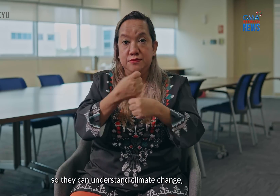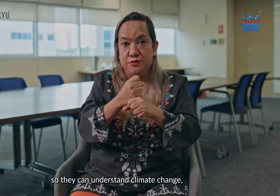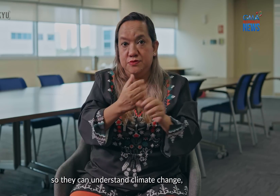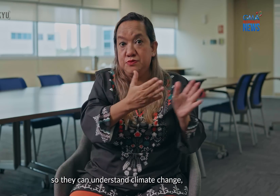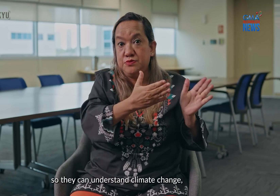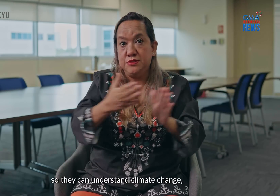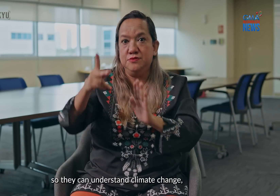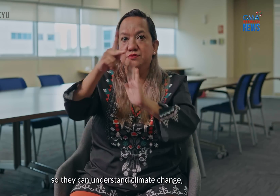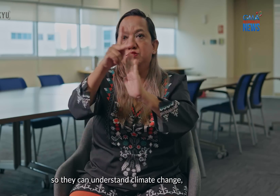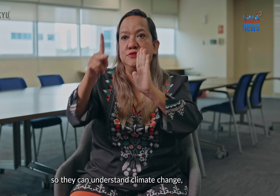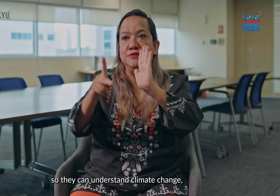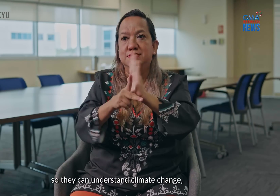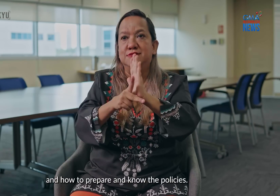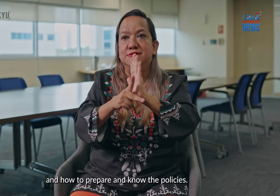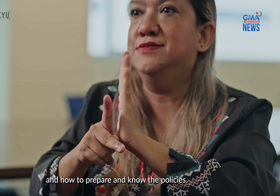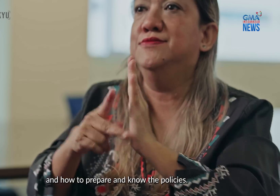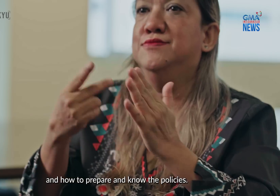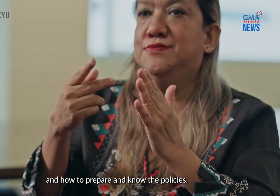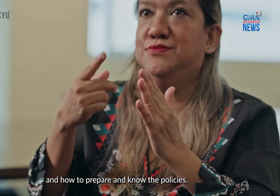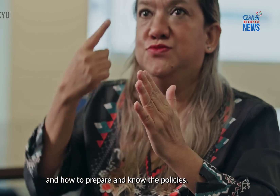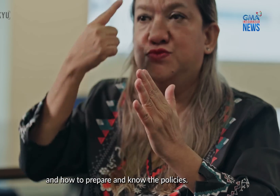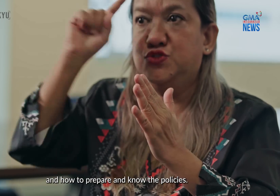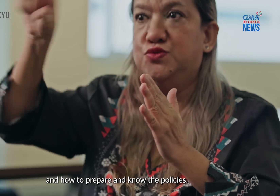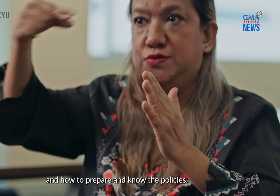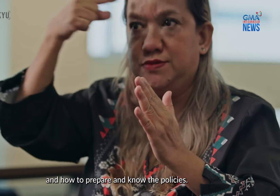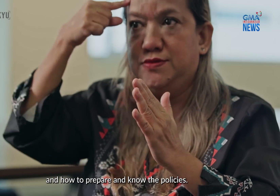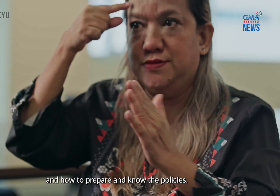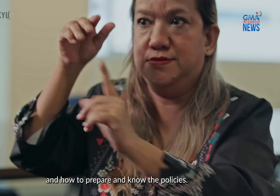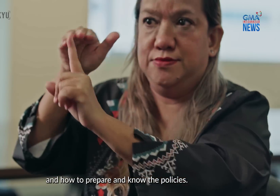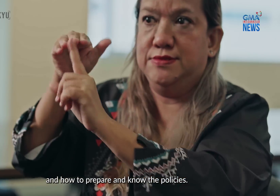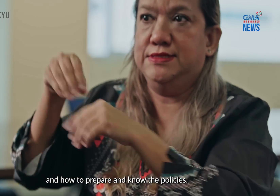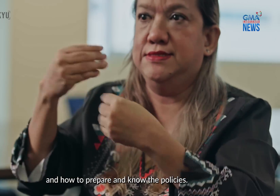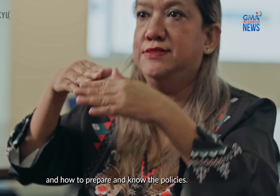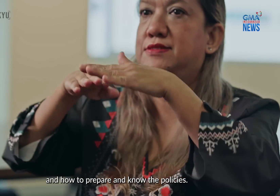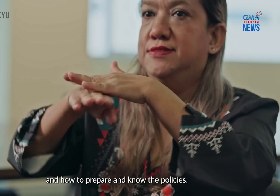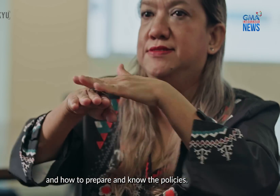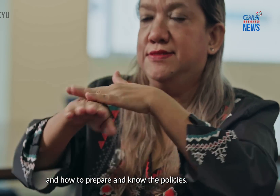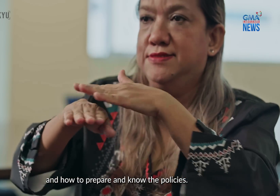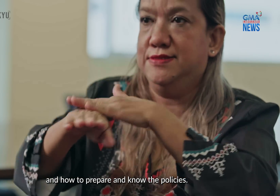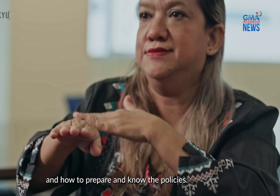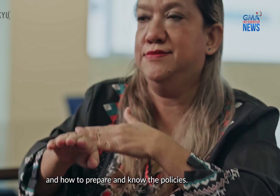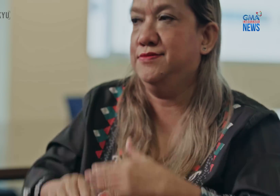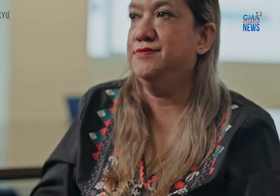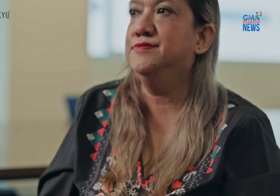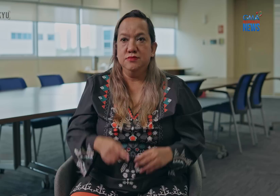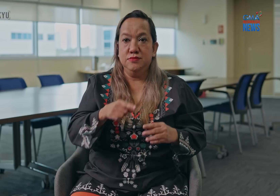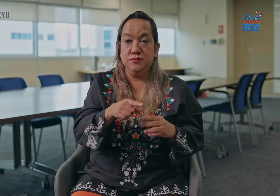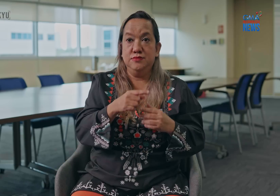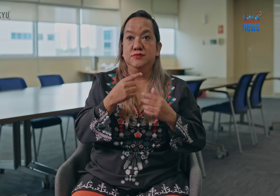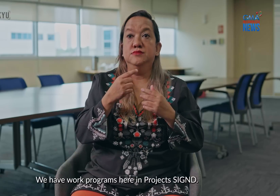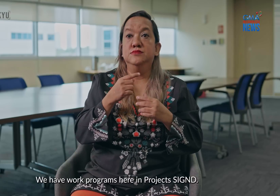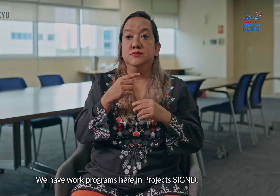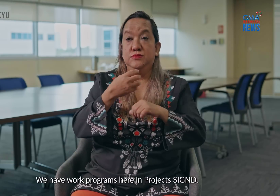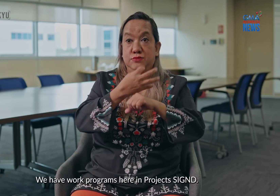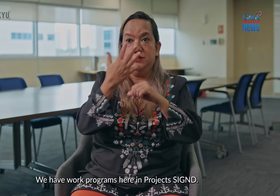to be more involved in discussions about climate change, especially the vocabulary and training,